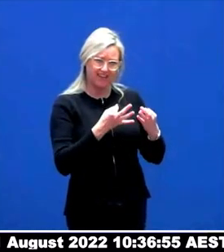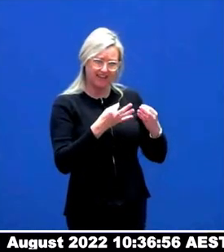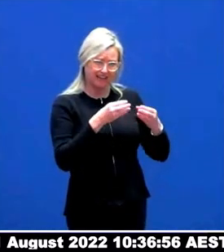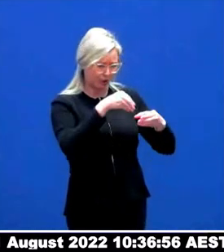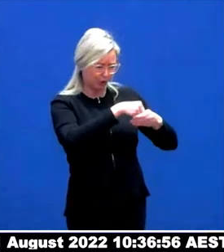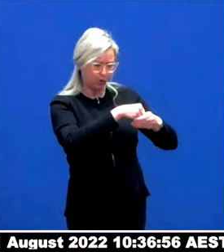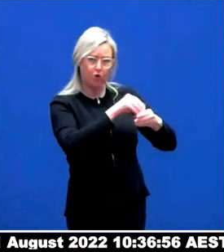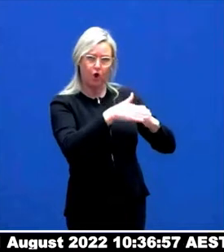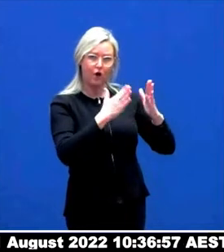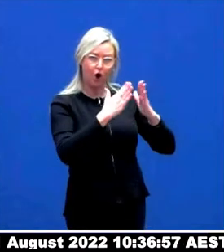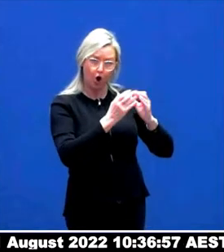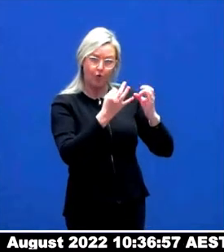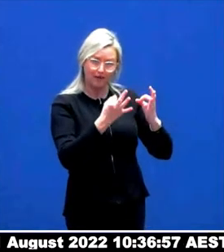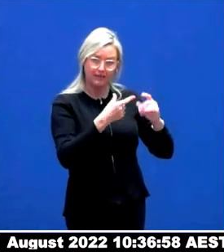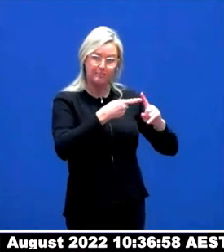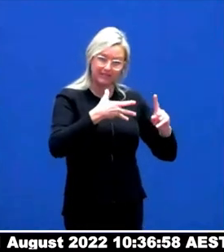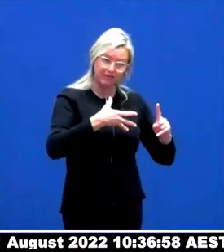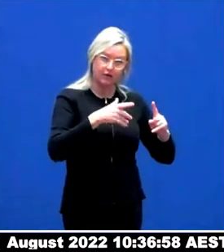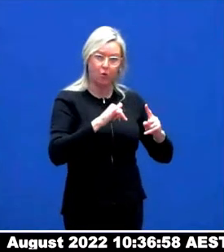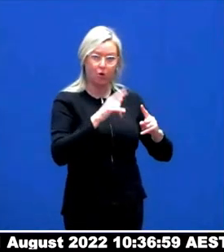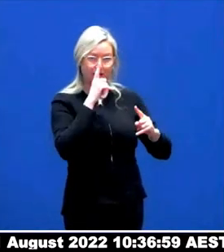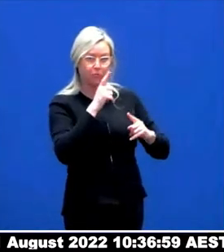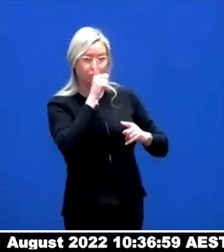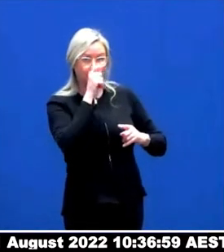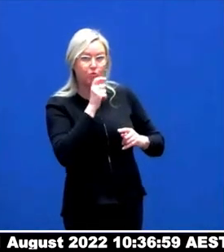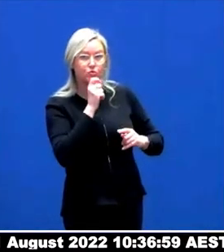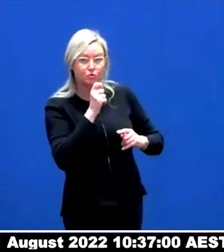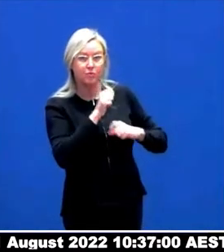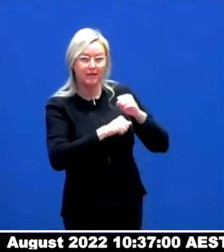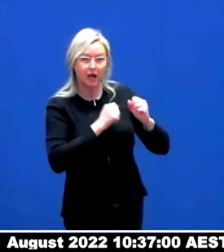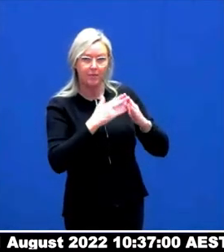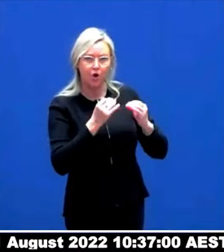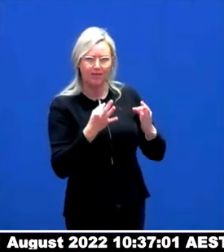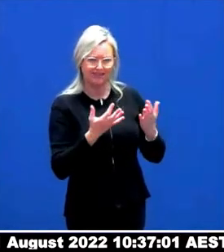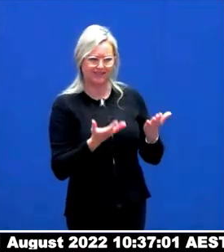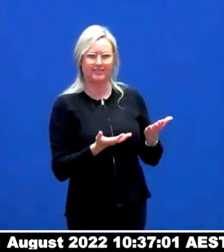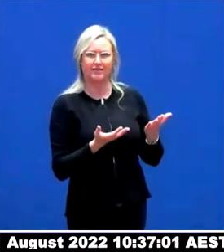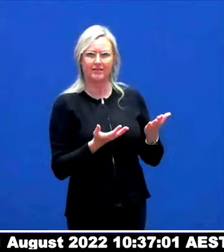homelessness, then it's possible that that area can be overlooked.